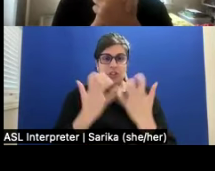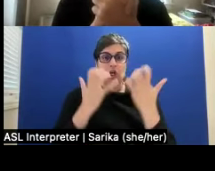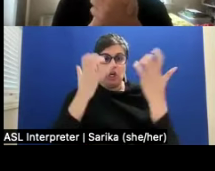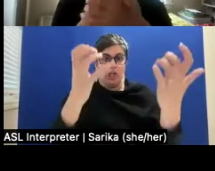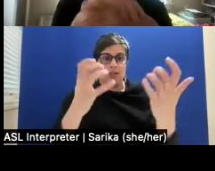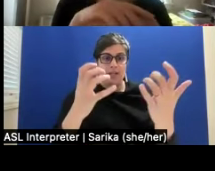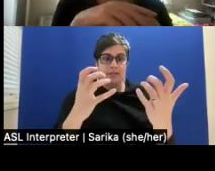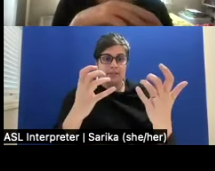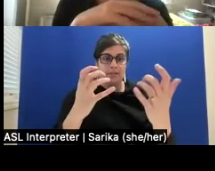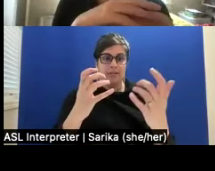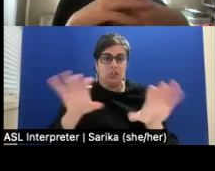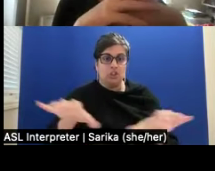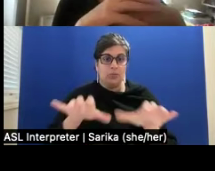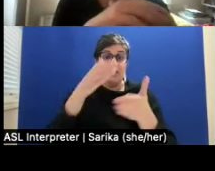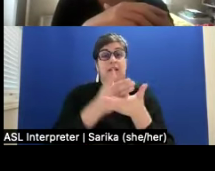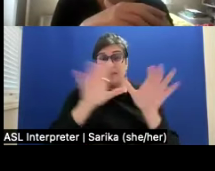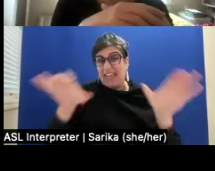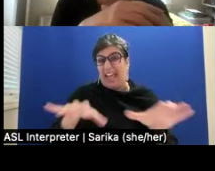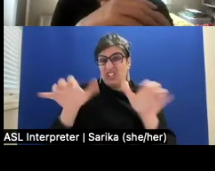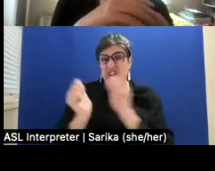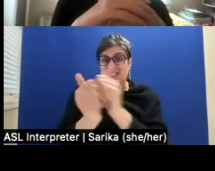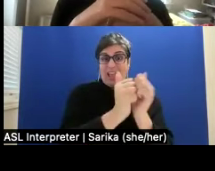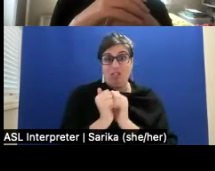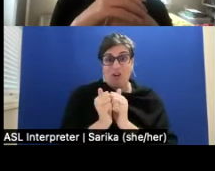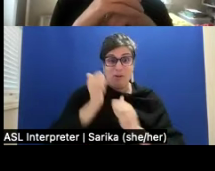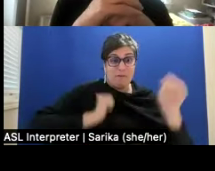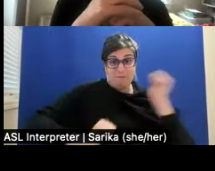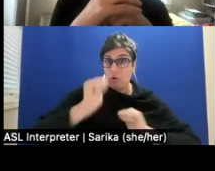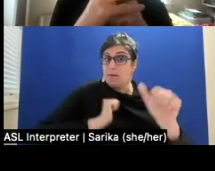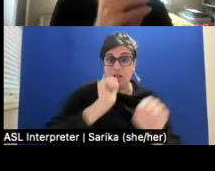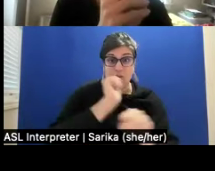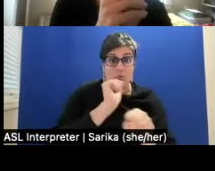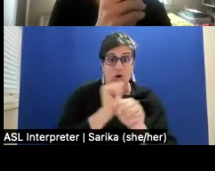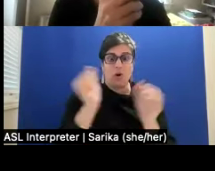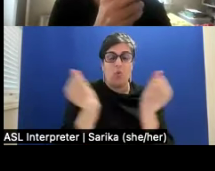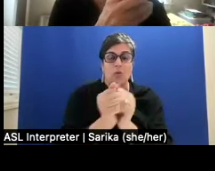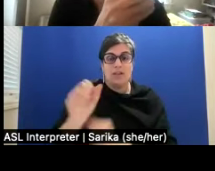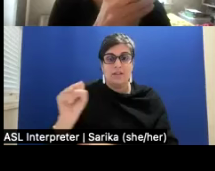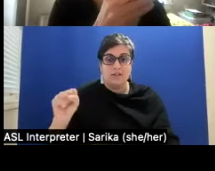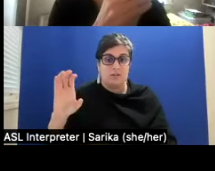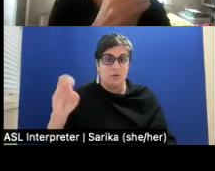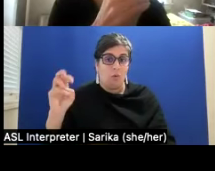doing some of these actions together and performing the work with scores.